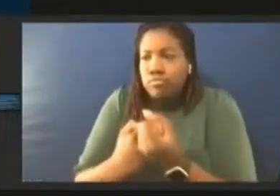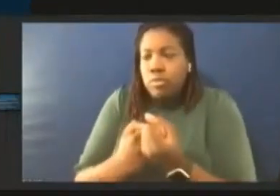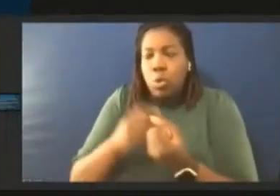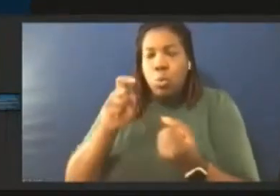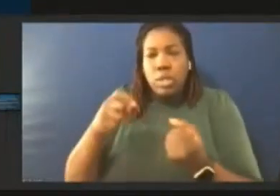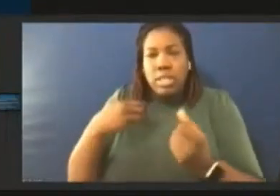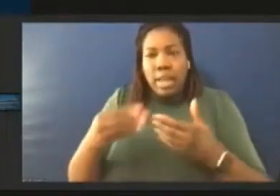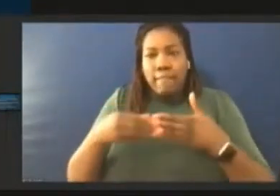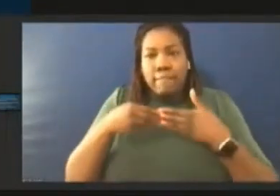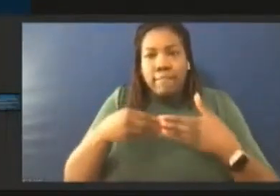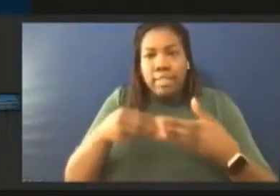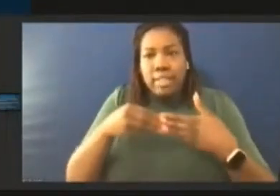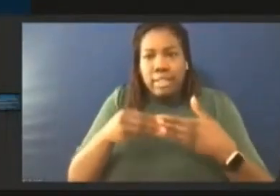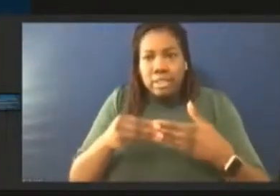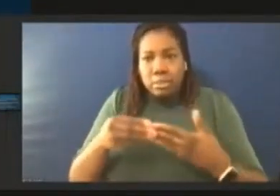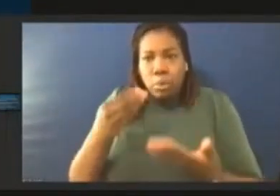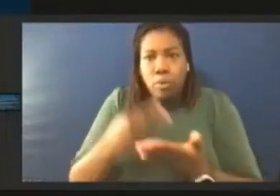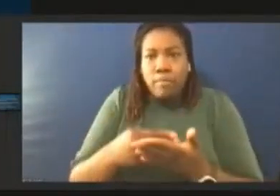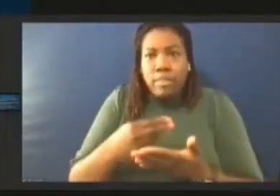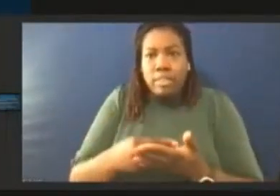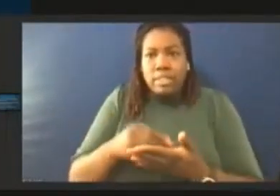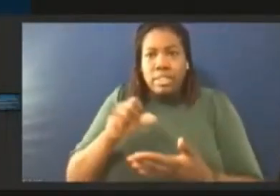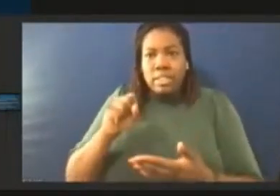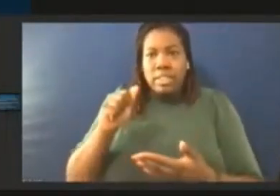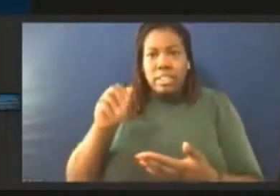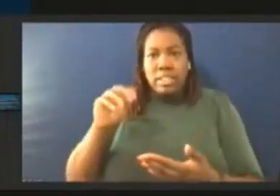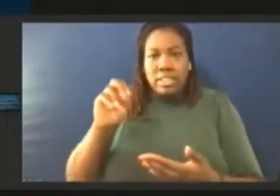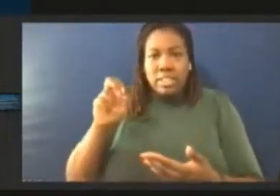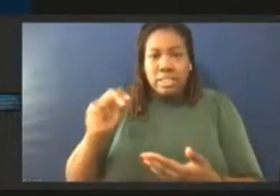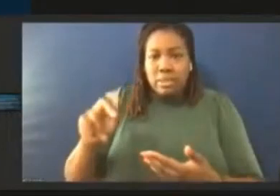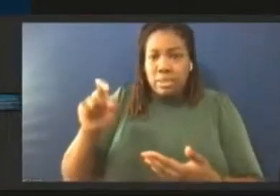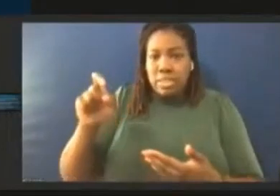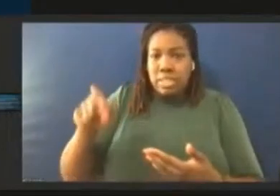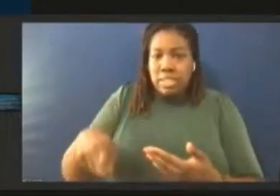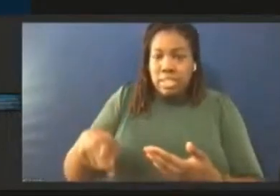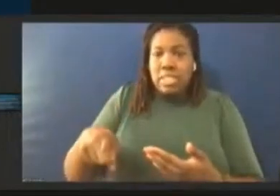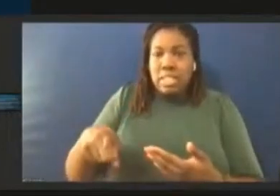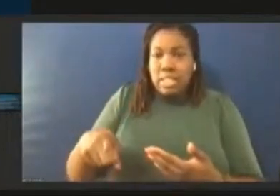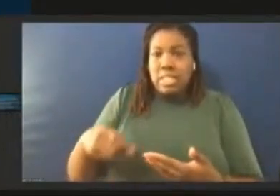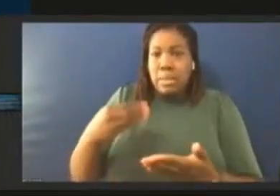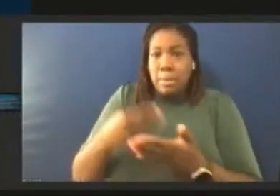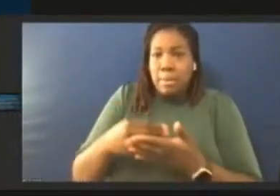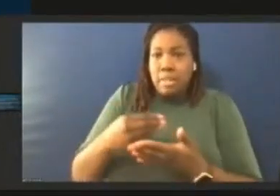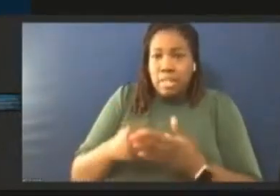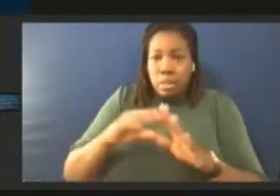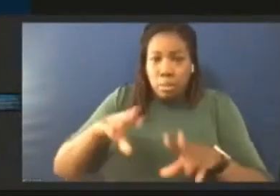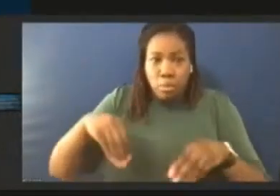SAMHSA needs to have more dollars that or allow them to provide flexible funding to